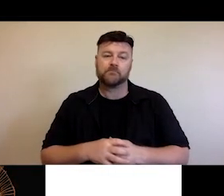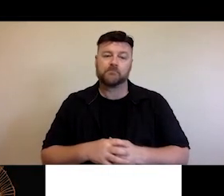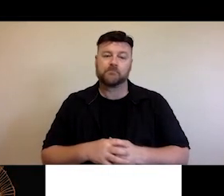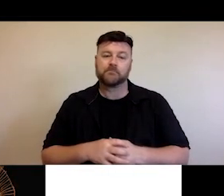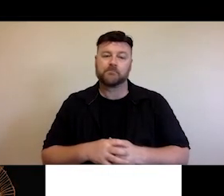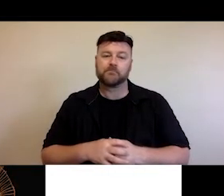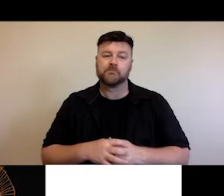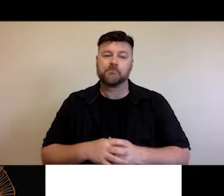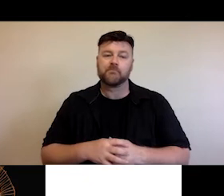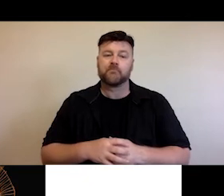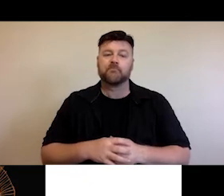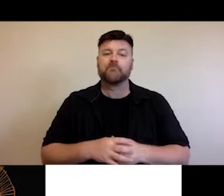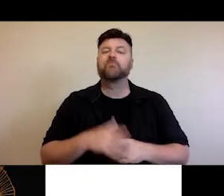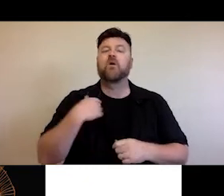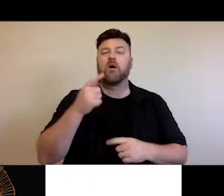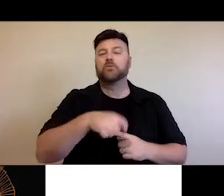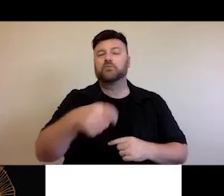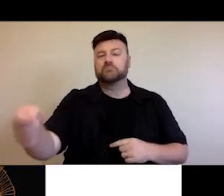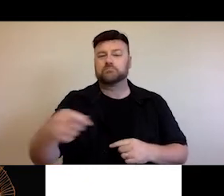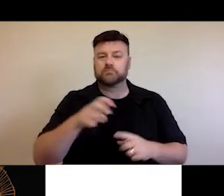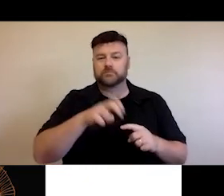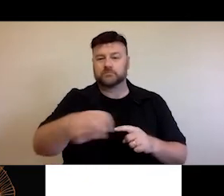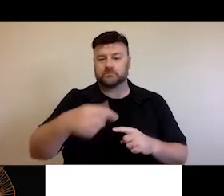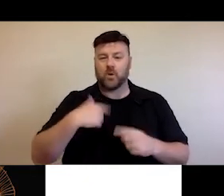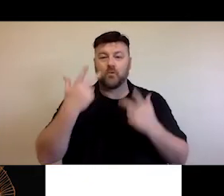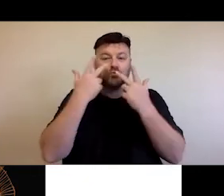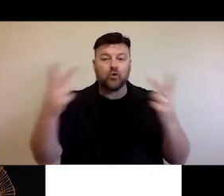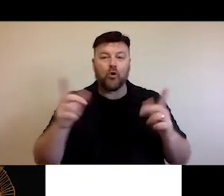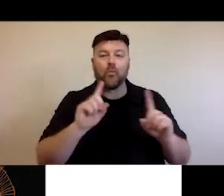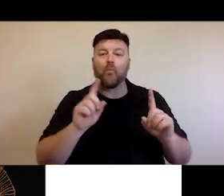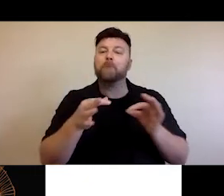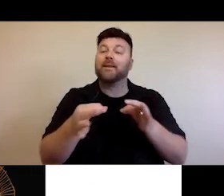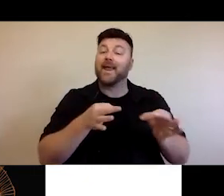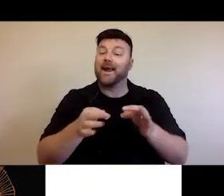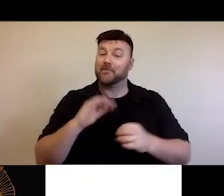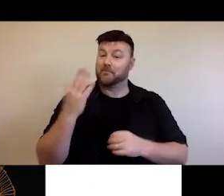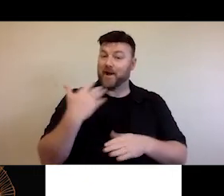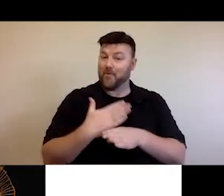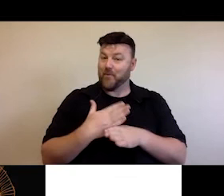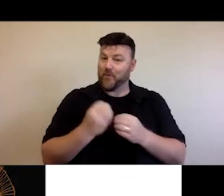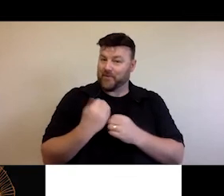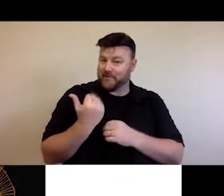through - I want to show you a plan that we worked with a little while ago.